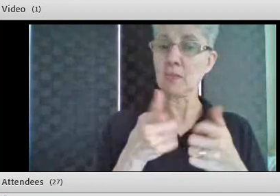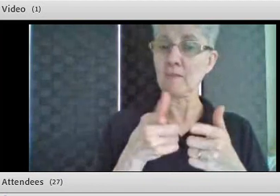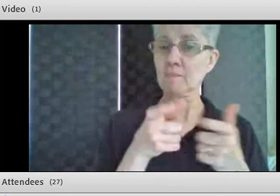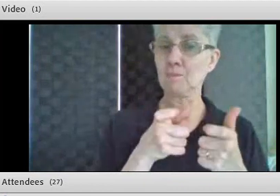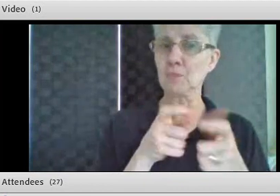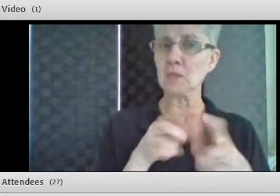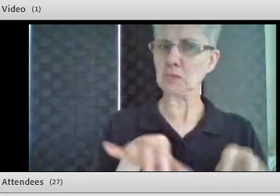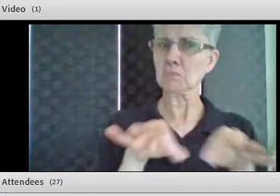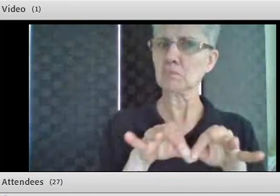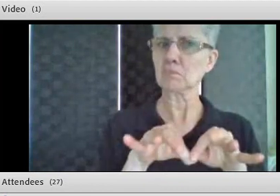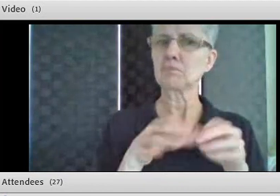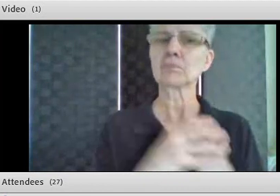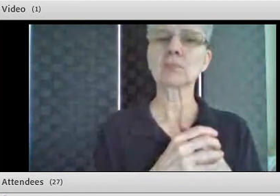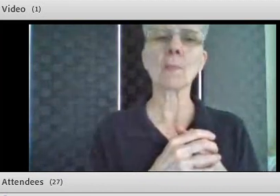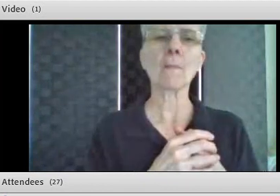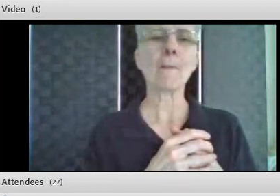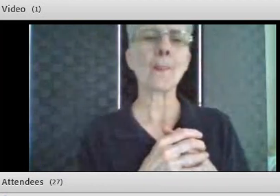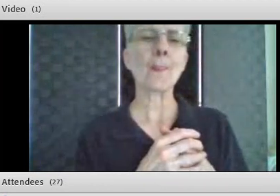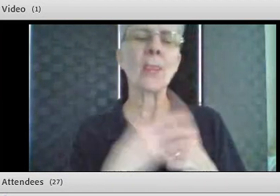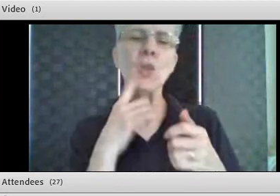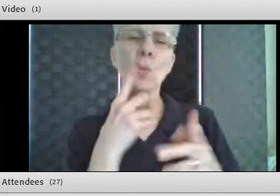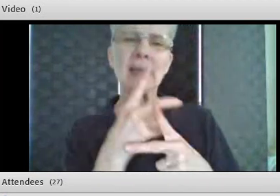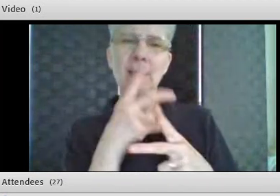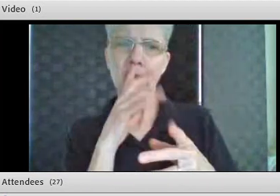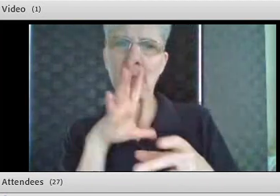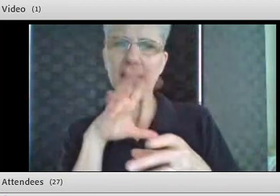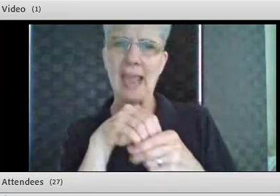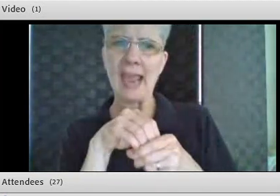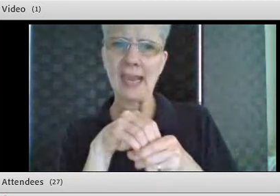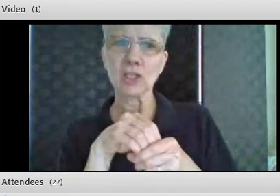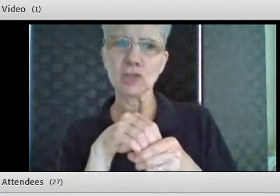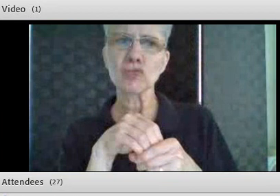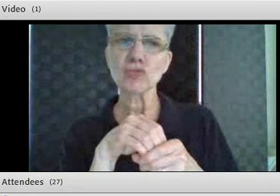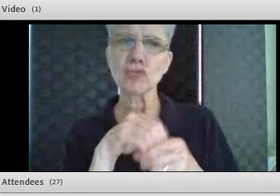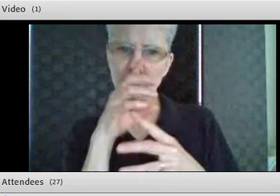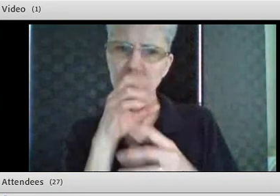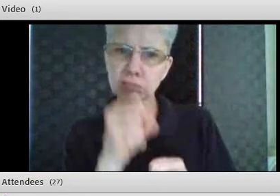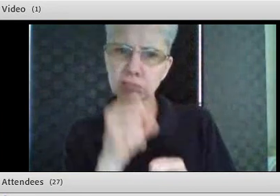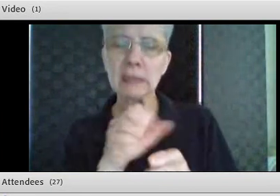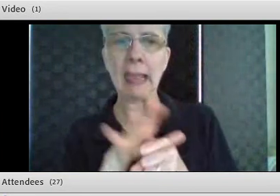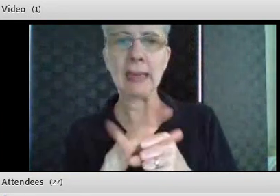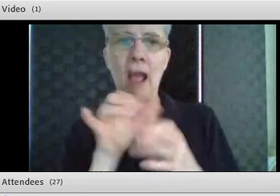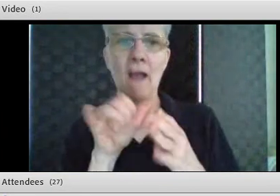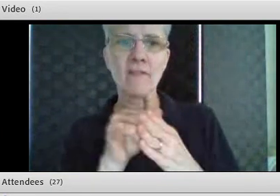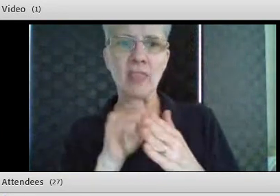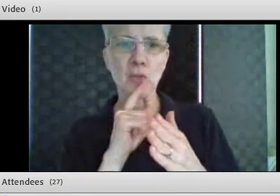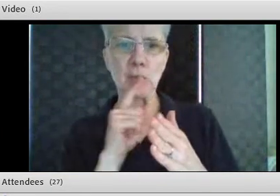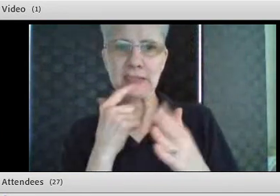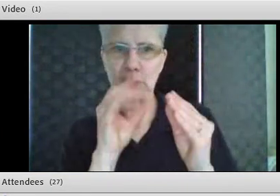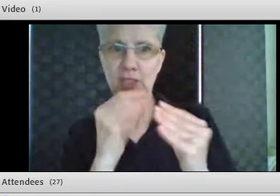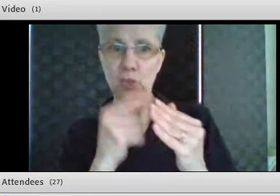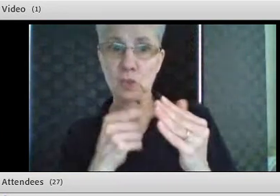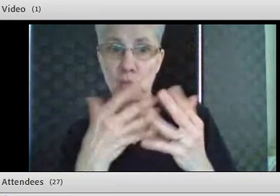and so this is a great way that gives them that instant gratification to feel like they were able to create something worthwhile quickly.